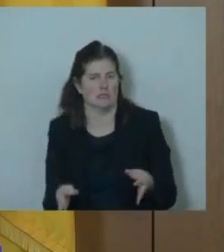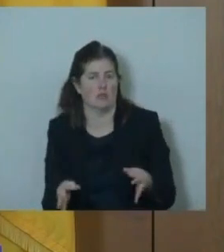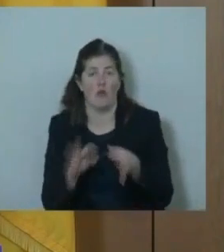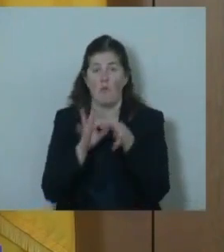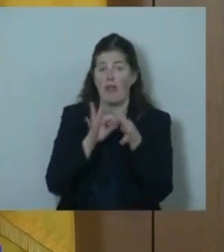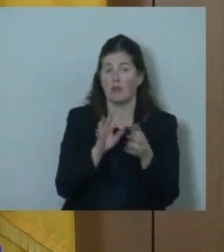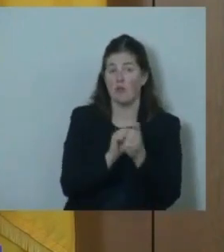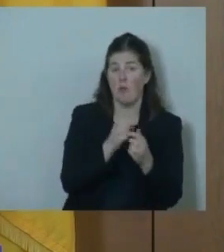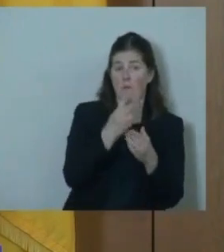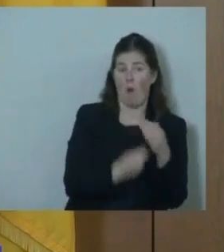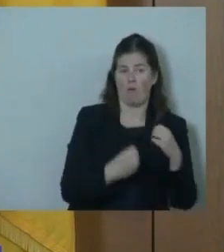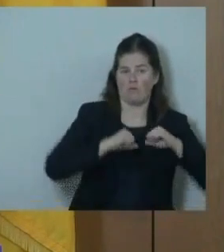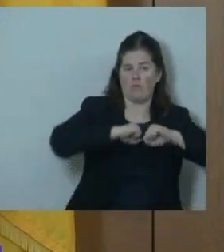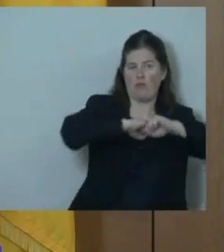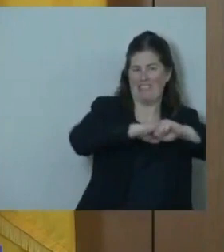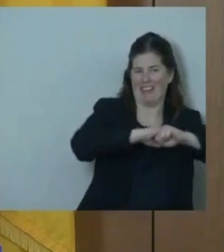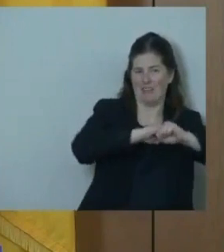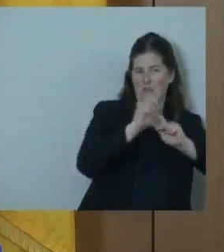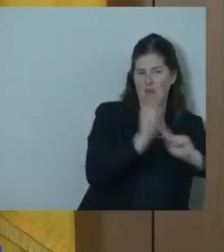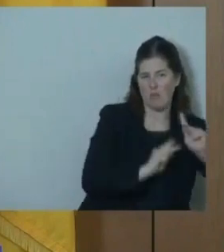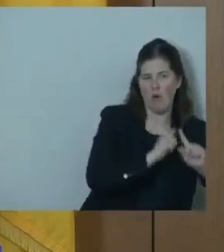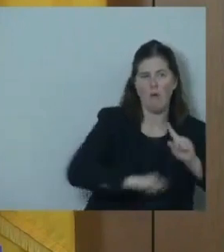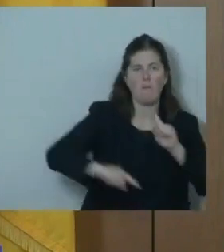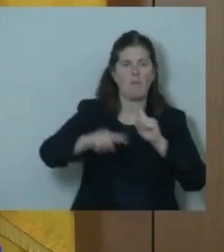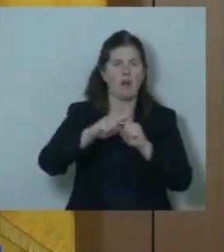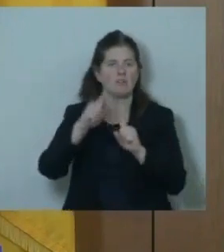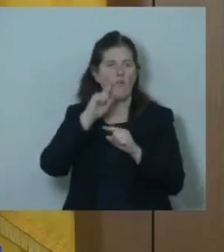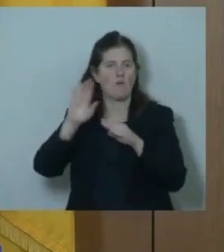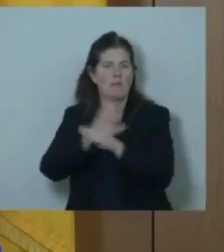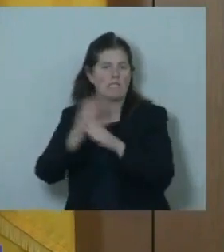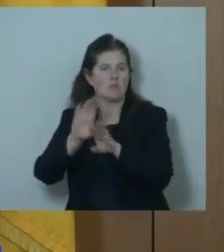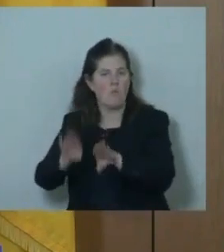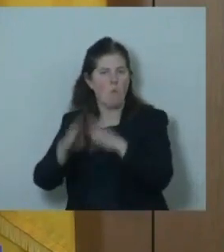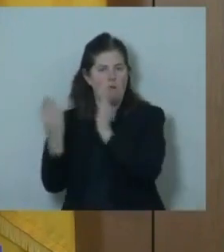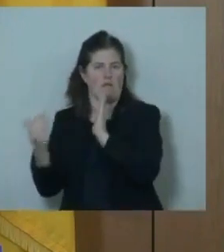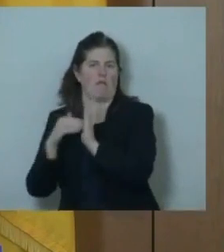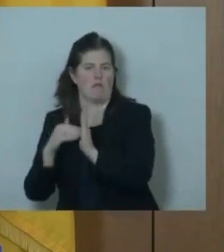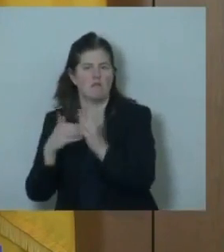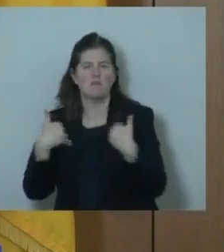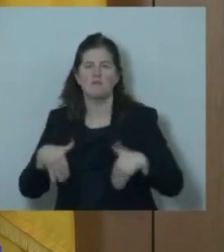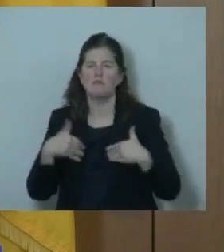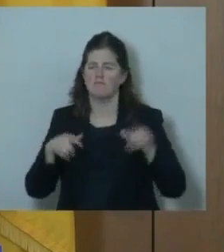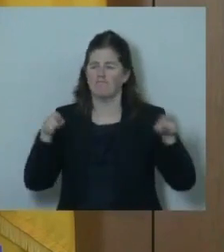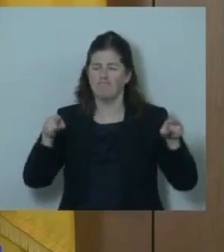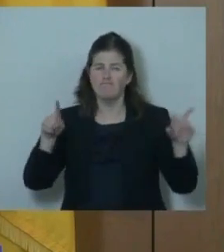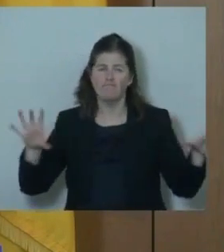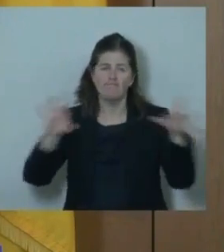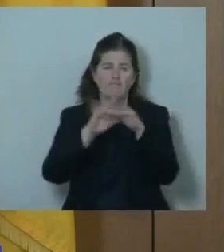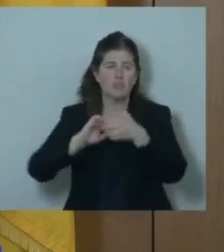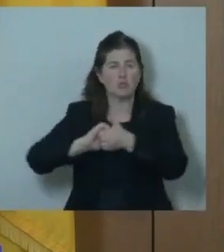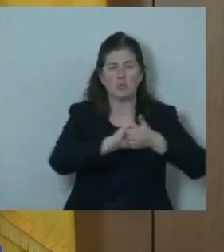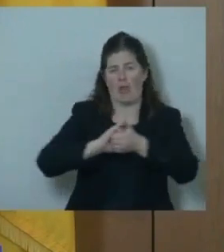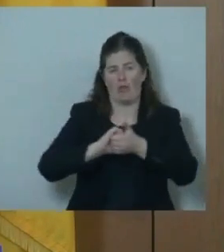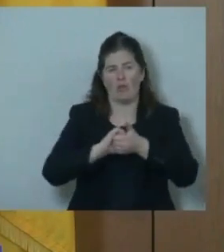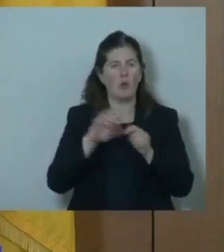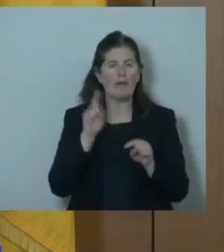IT IS CRUCIAL TO MAKING SMART, PRODUCTIVE DECISIONS ABOUT BOTH ECONOMIC RECOVERY AND PROTECTING OUR POPULATION.